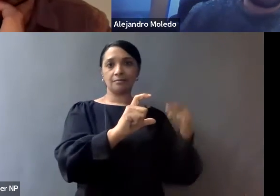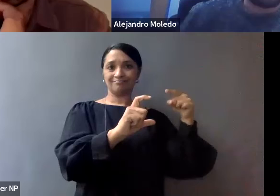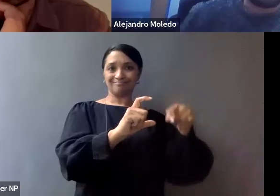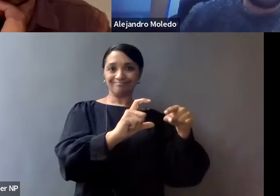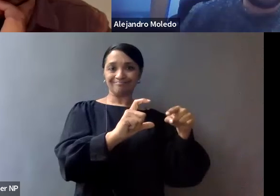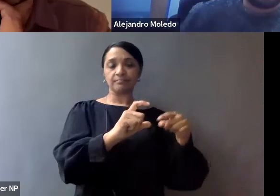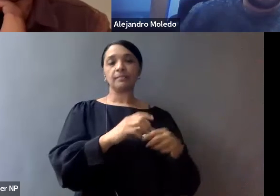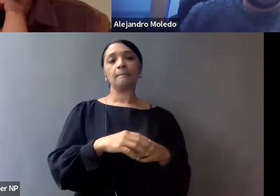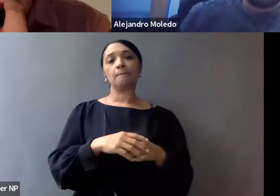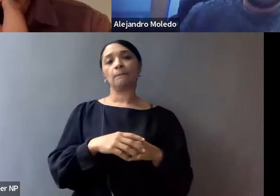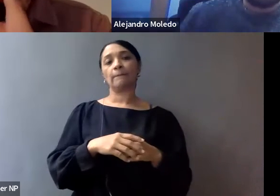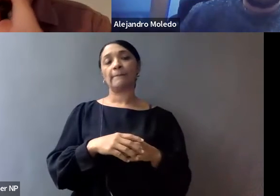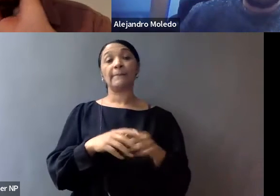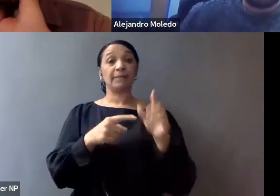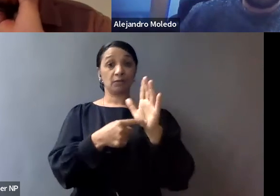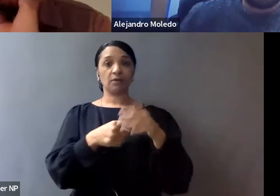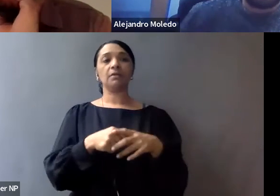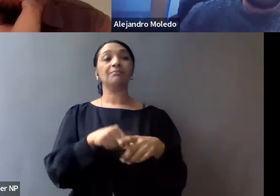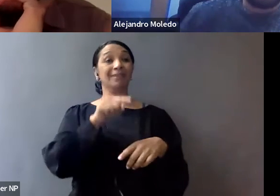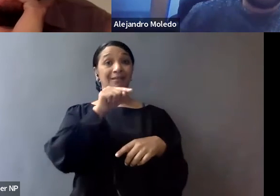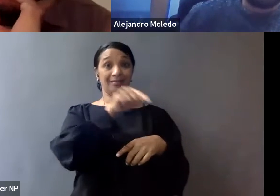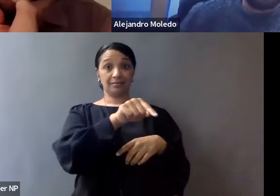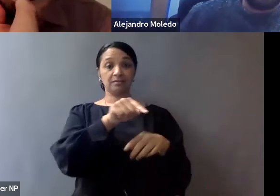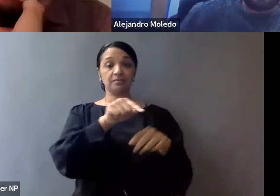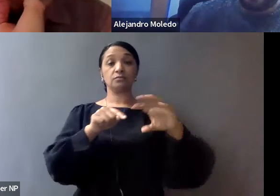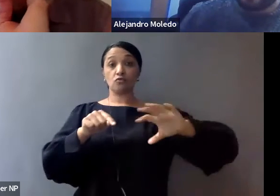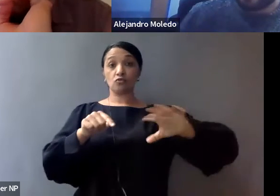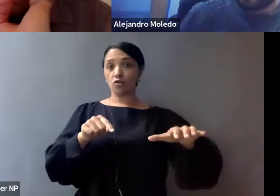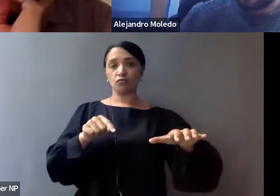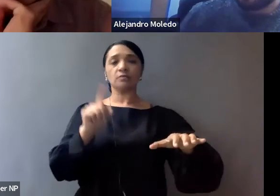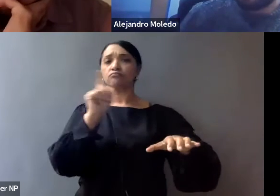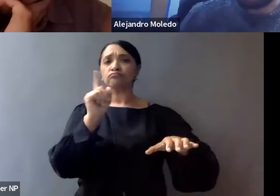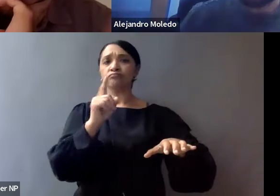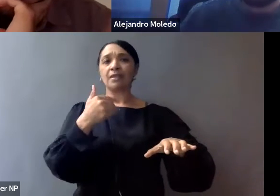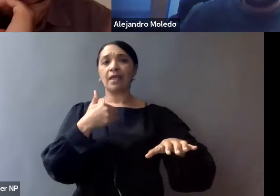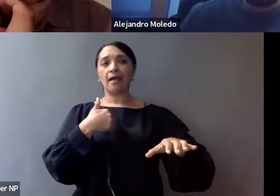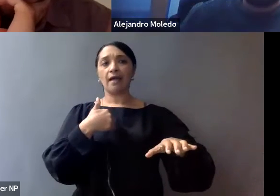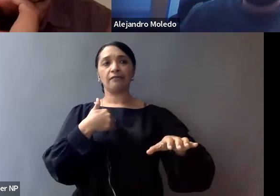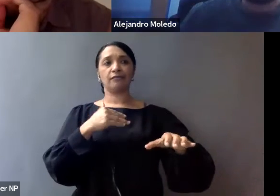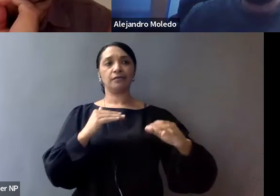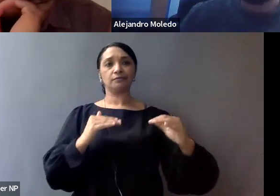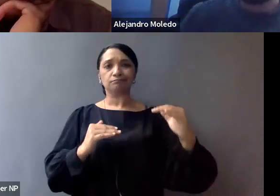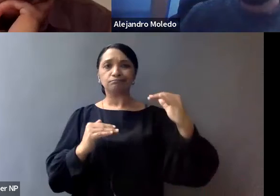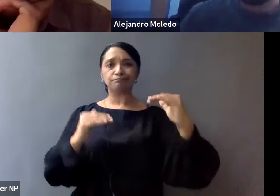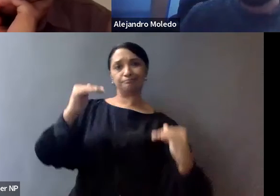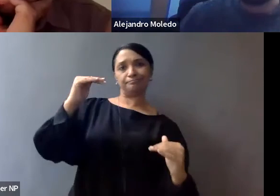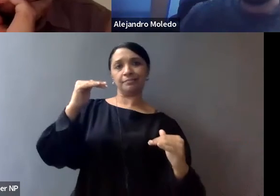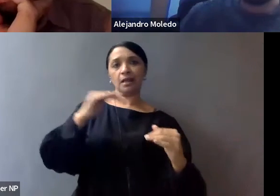in which there is a preferential treatment to locals with disabilities